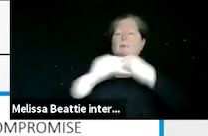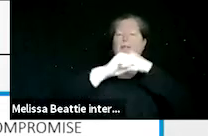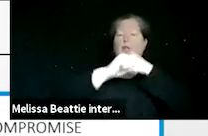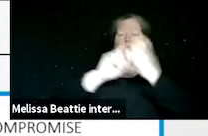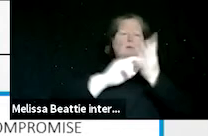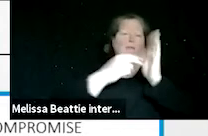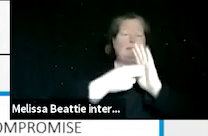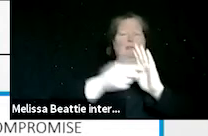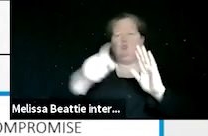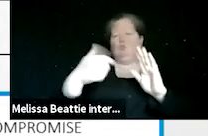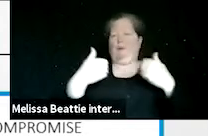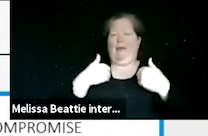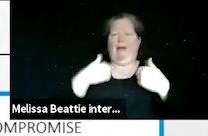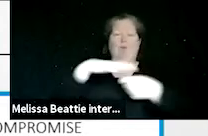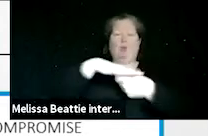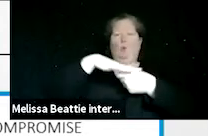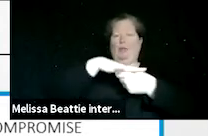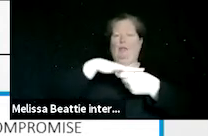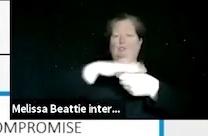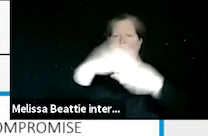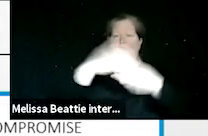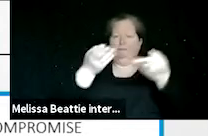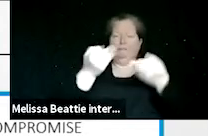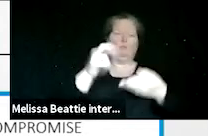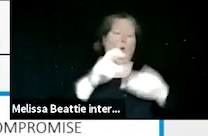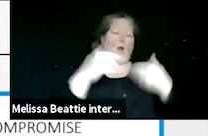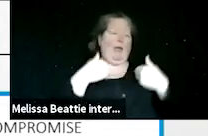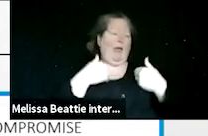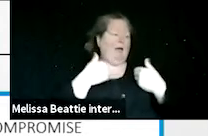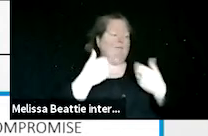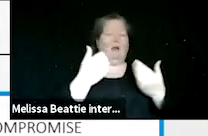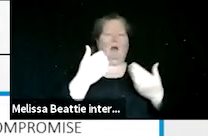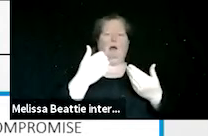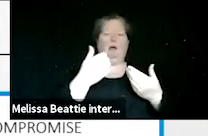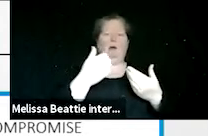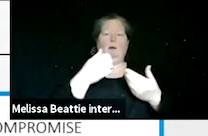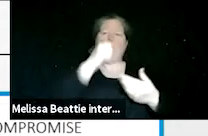Ben Woelk: Should you have some kind of pass code or bio metrics type lock on it, that sort of thing